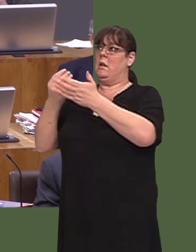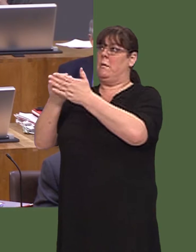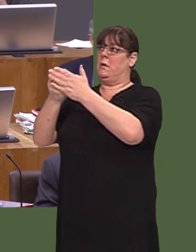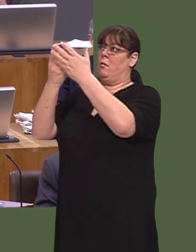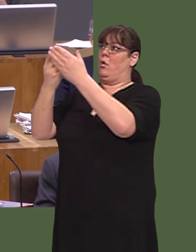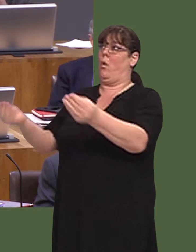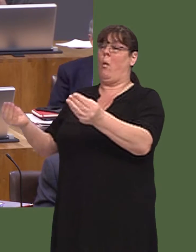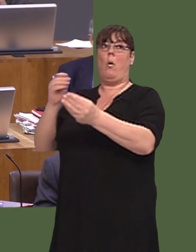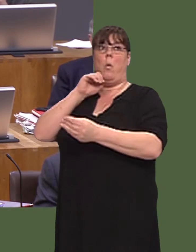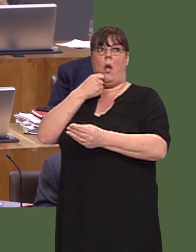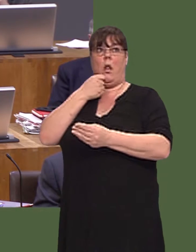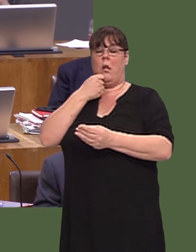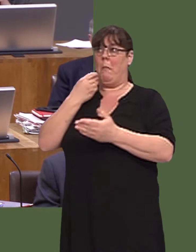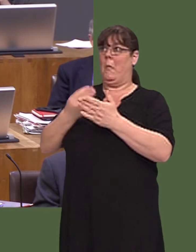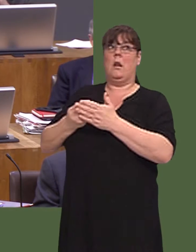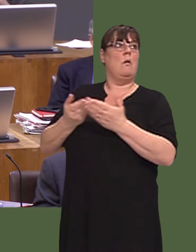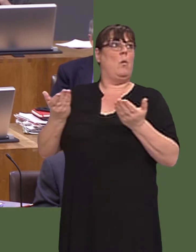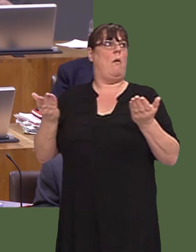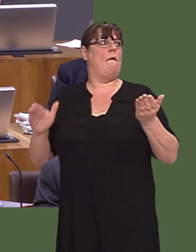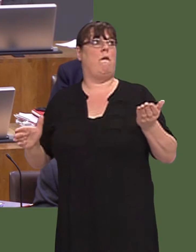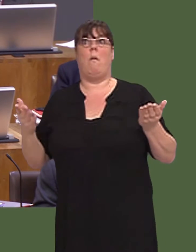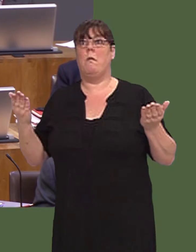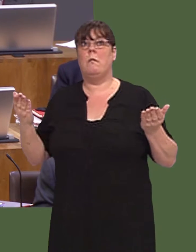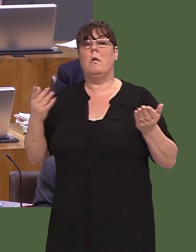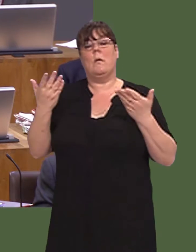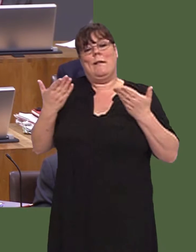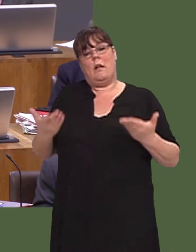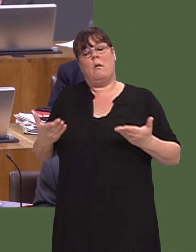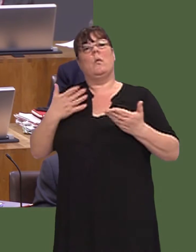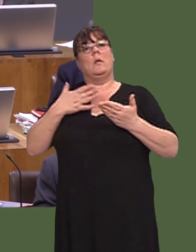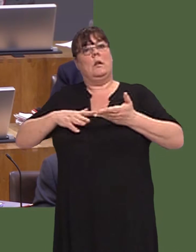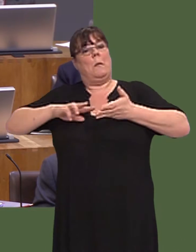There is no certainty in that regard so, yes, now is certainly the time to start planning